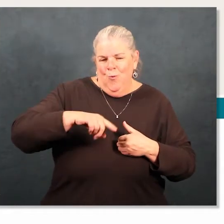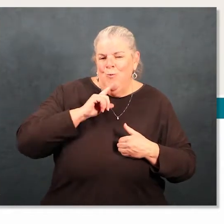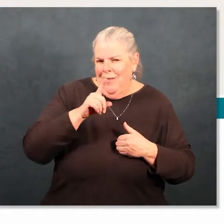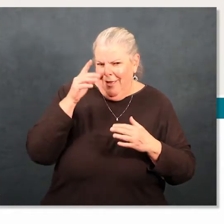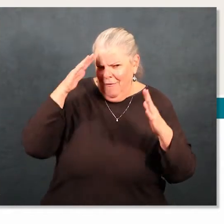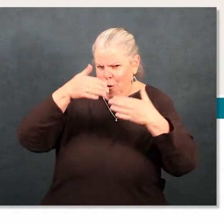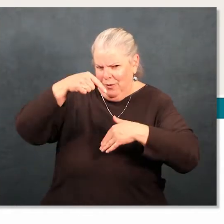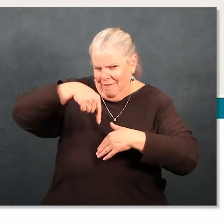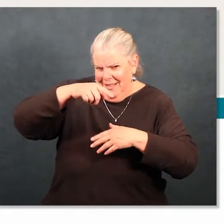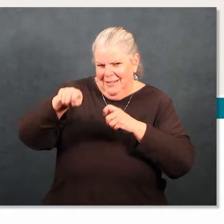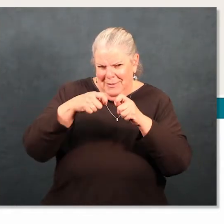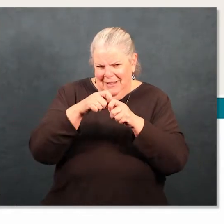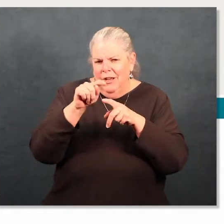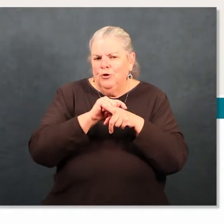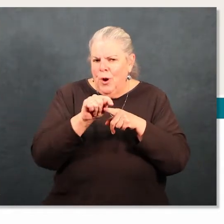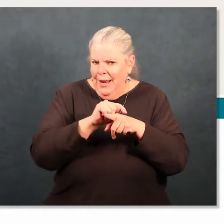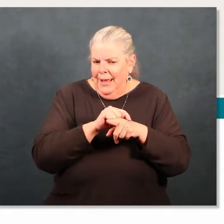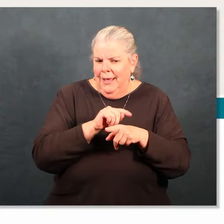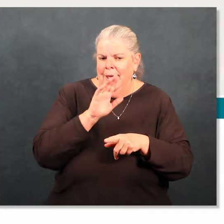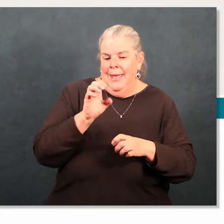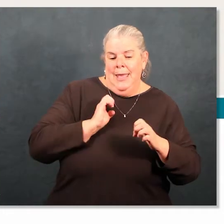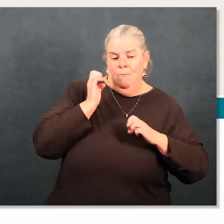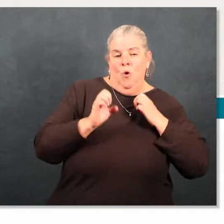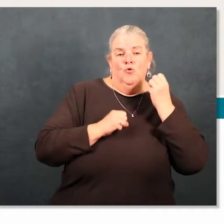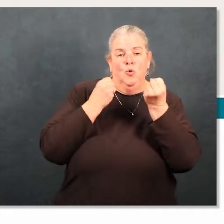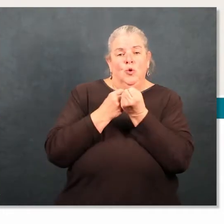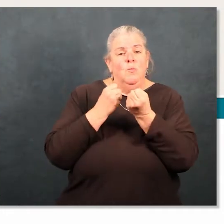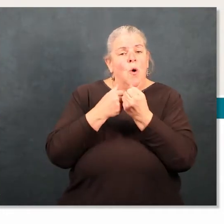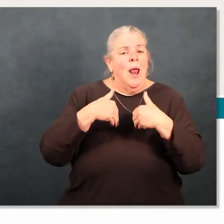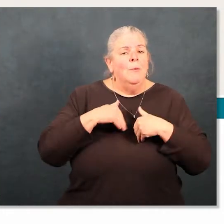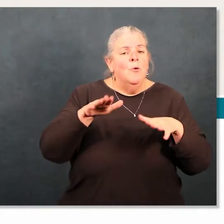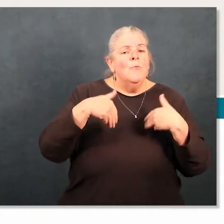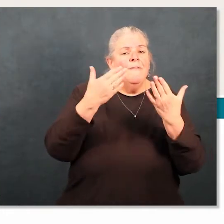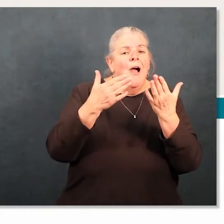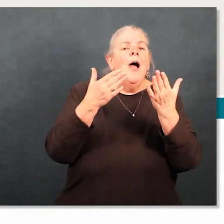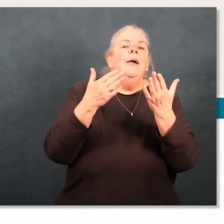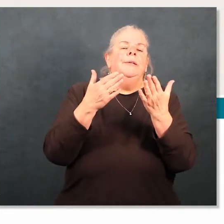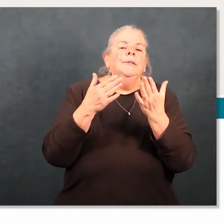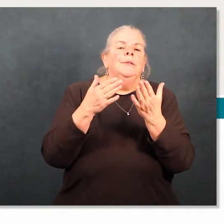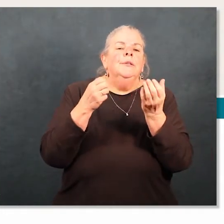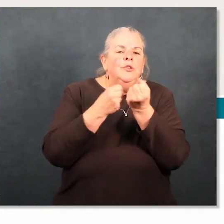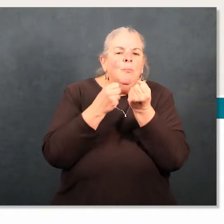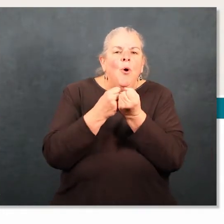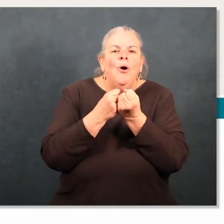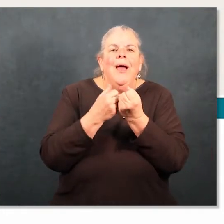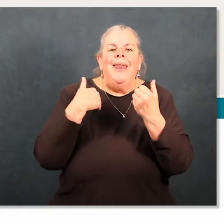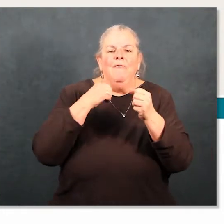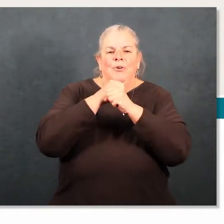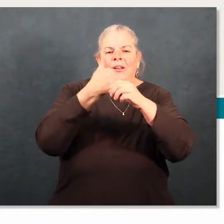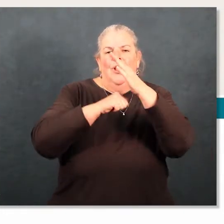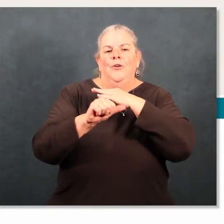They provide support and have protection under the Fair Housing Act. There is a class